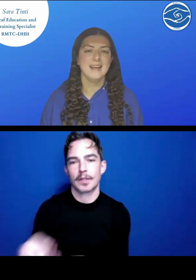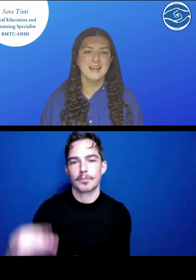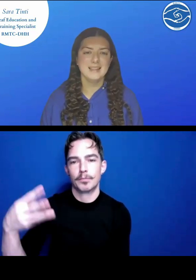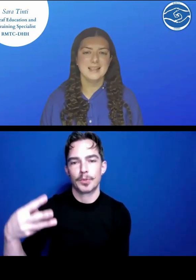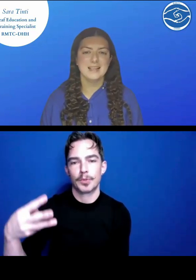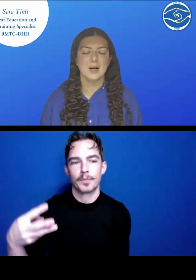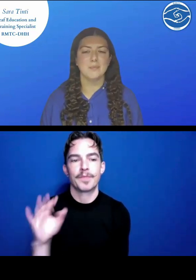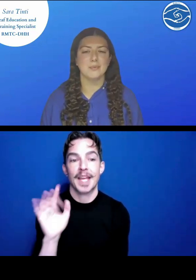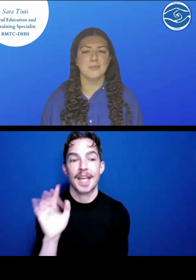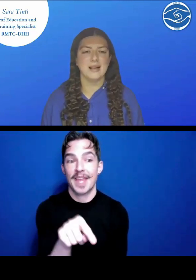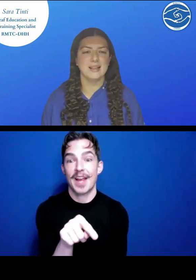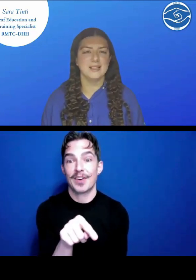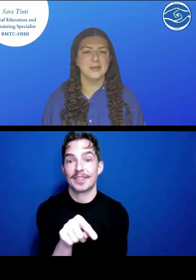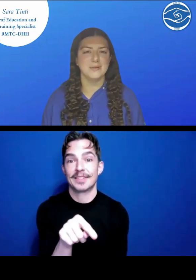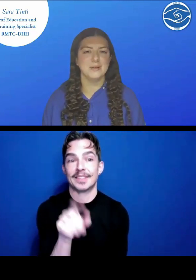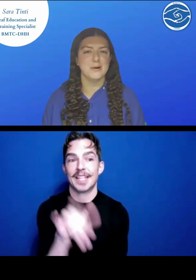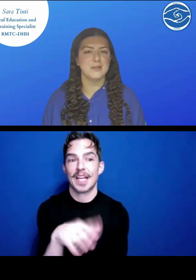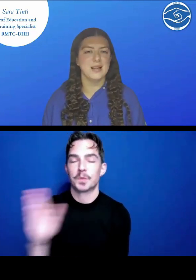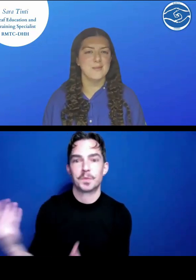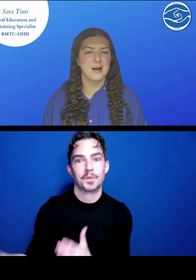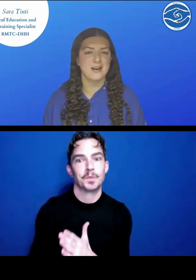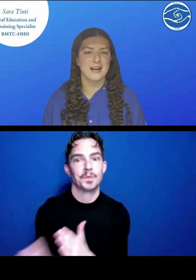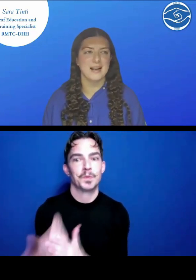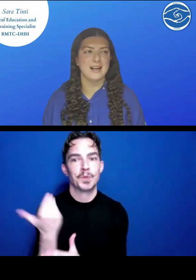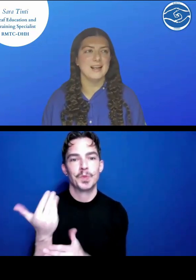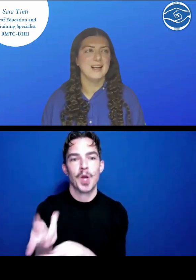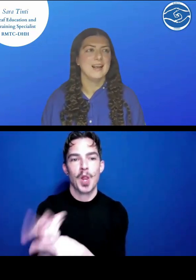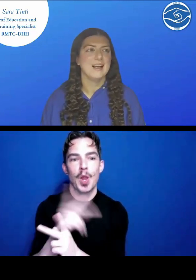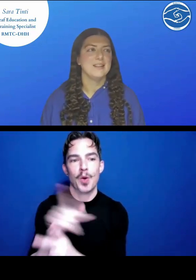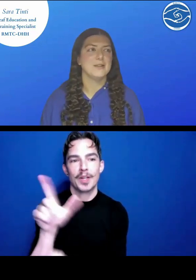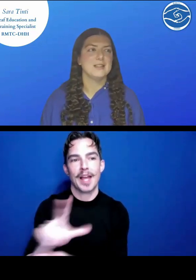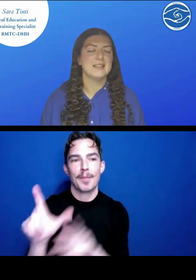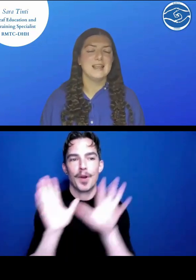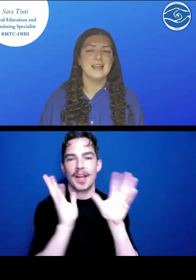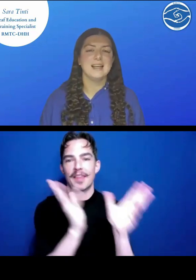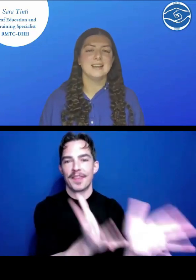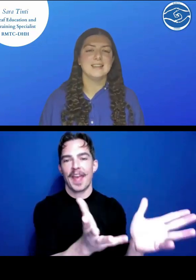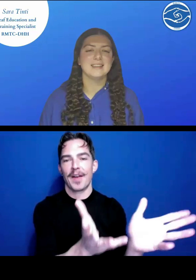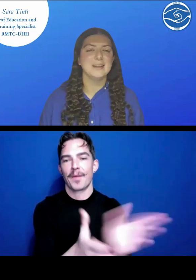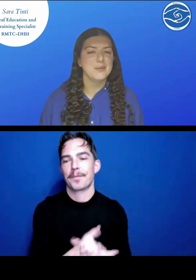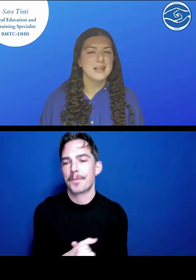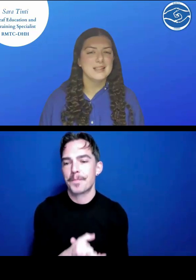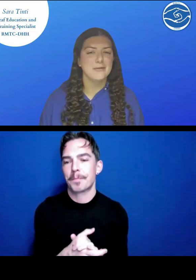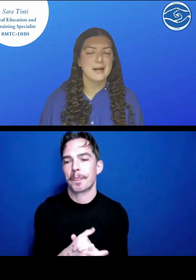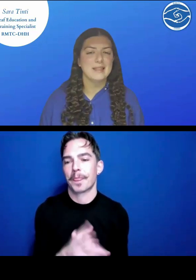And this is our brand new loan library. So you'll see it looks a little bit different